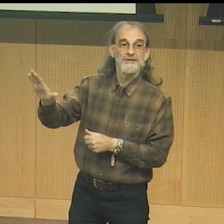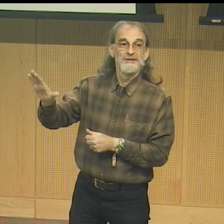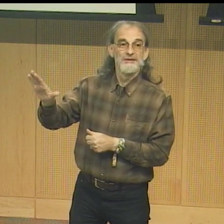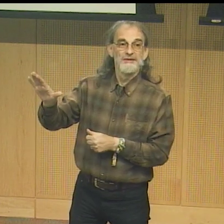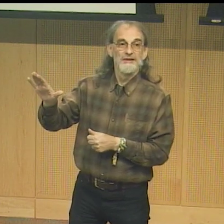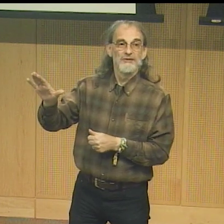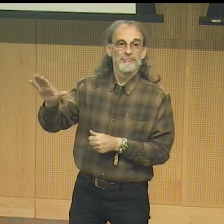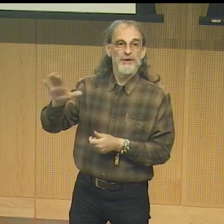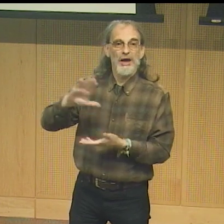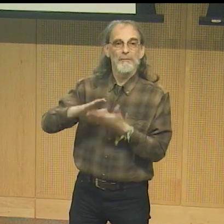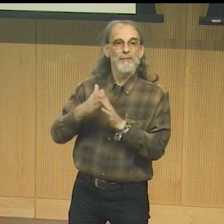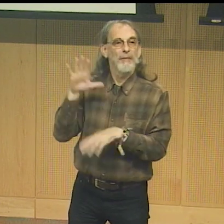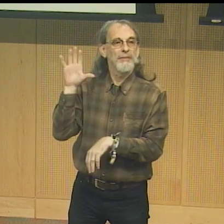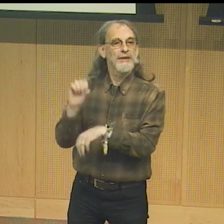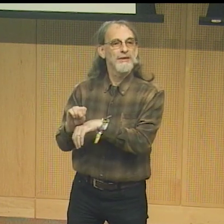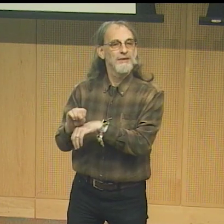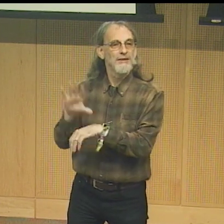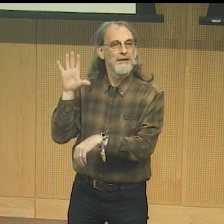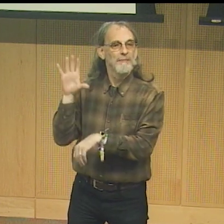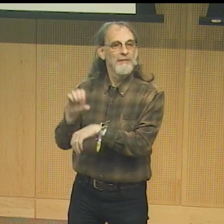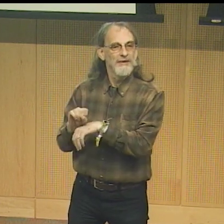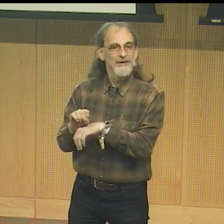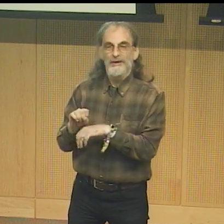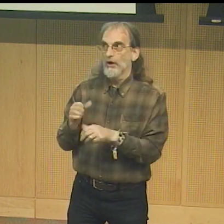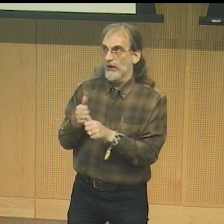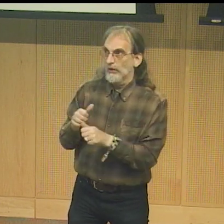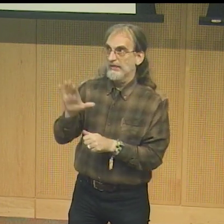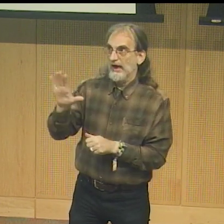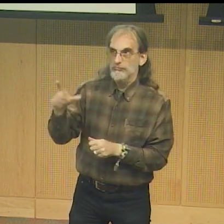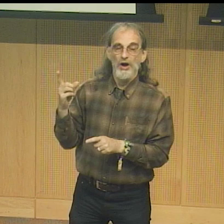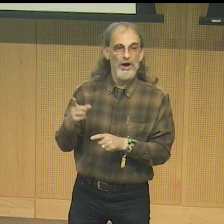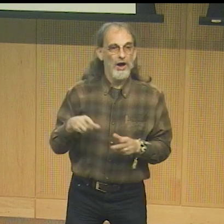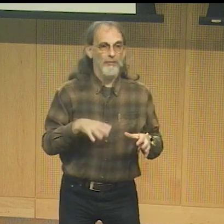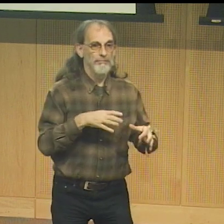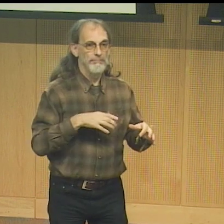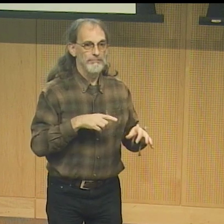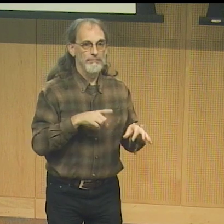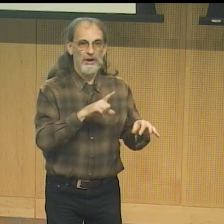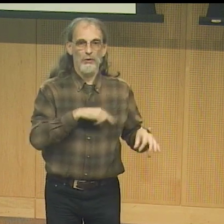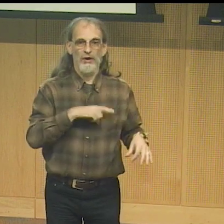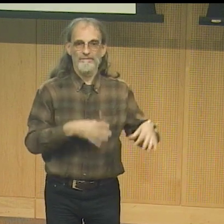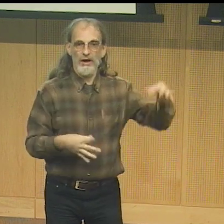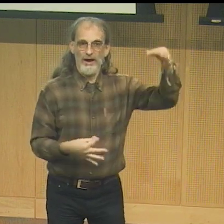the traditional values of the colonialist hearing society.